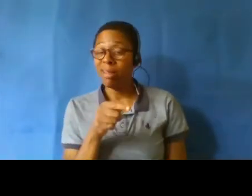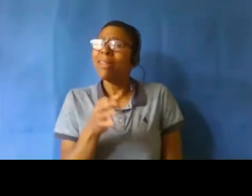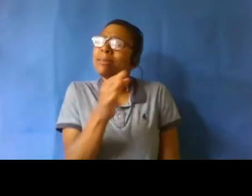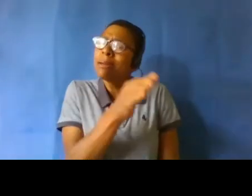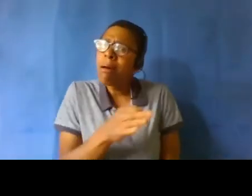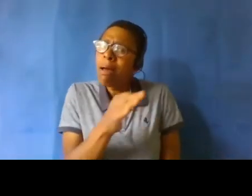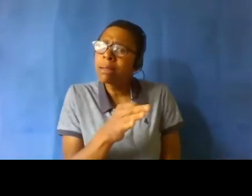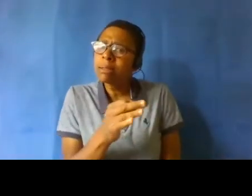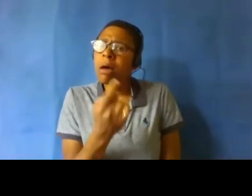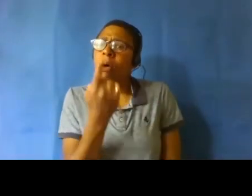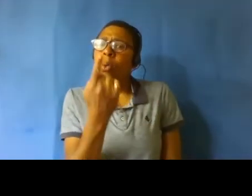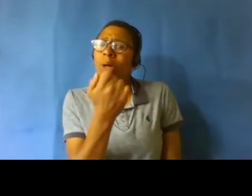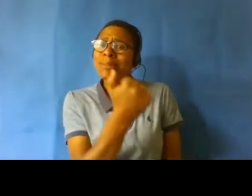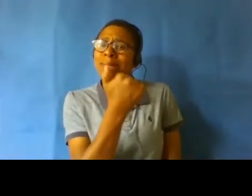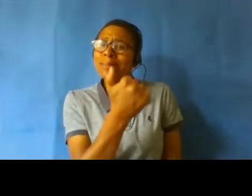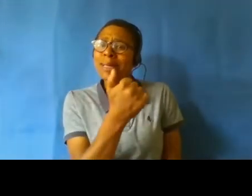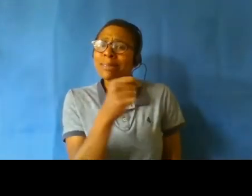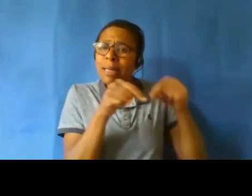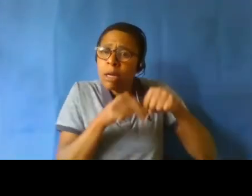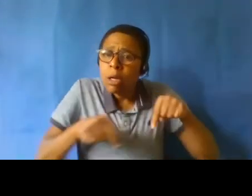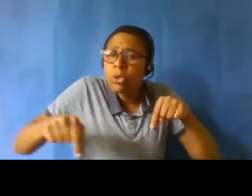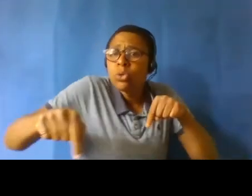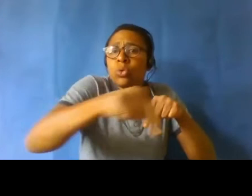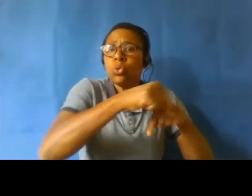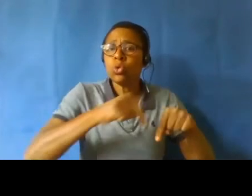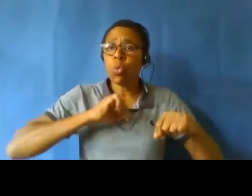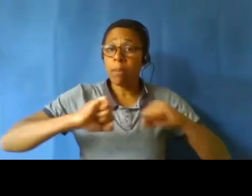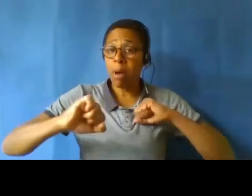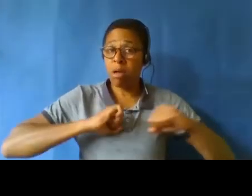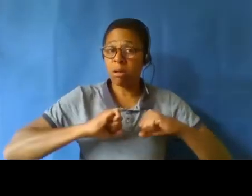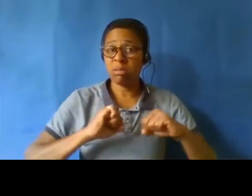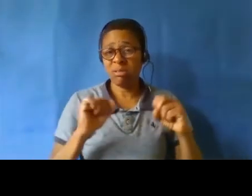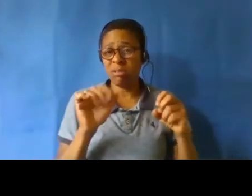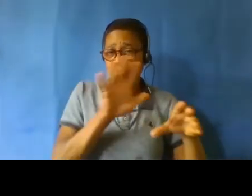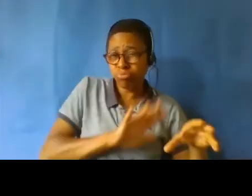population of less than 300,000 served by just two main hospitals she reminds